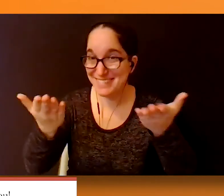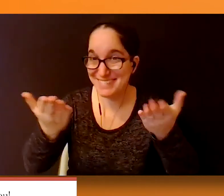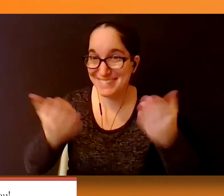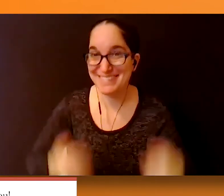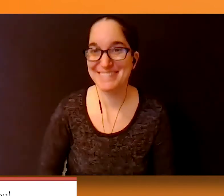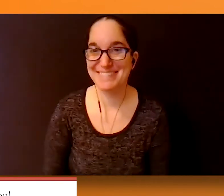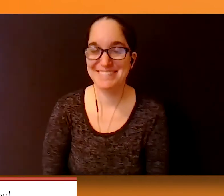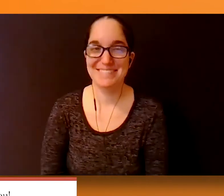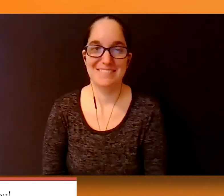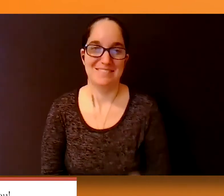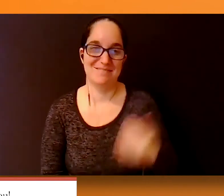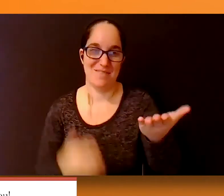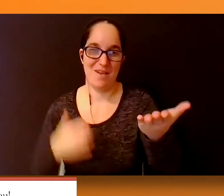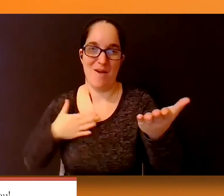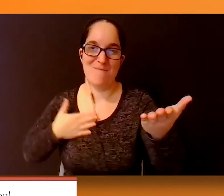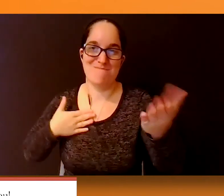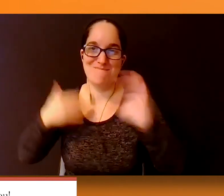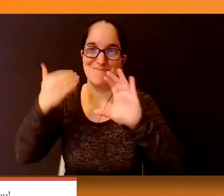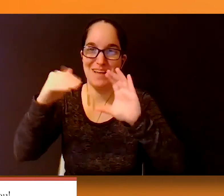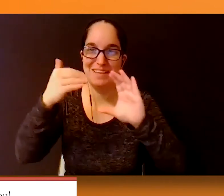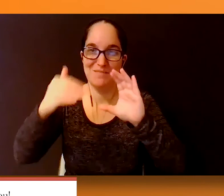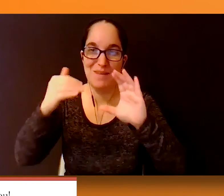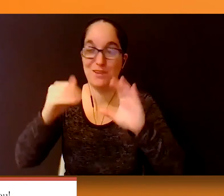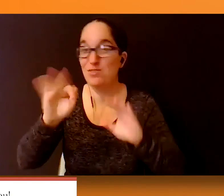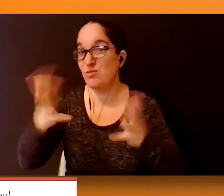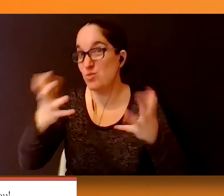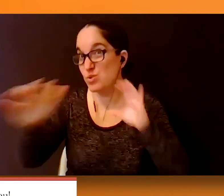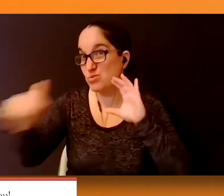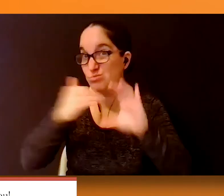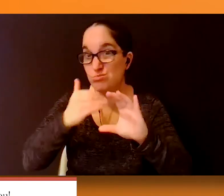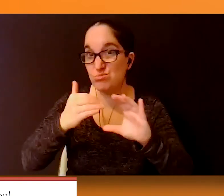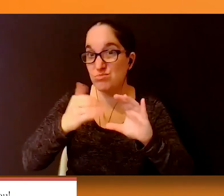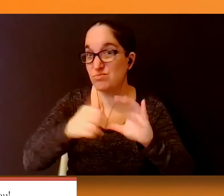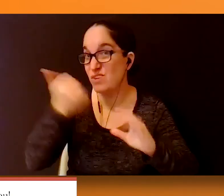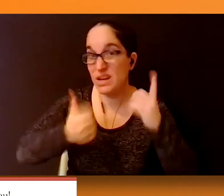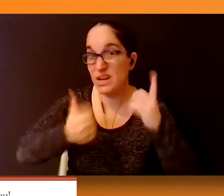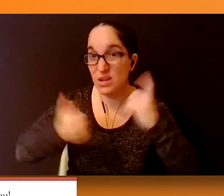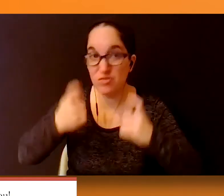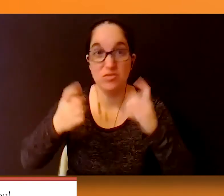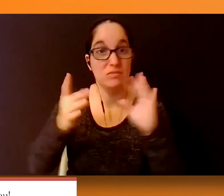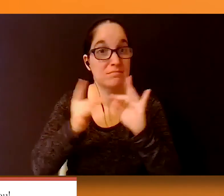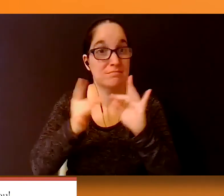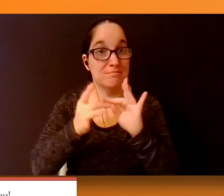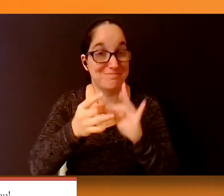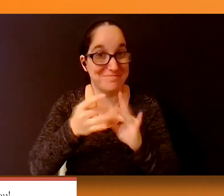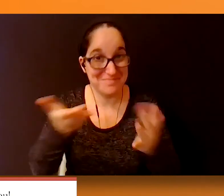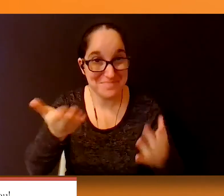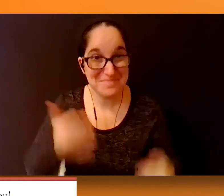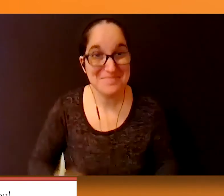Happy to answer questions and that's my email address. And again, I'm very happy to--